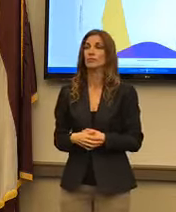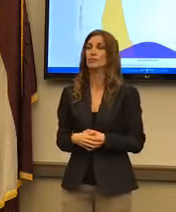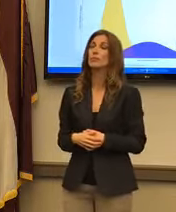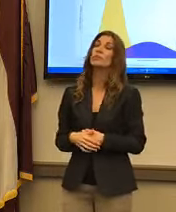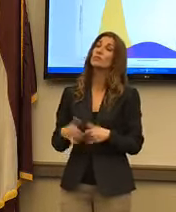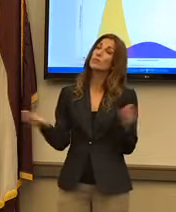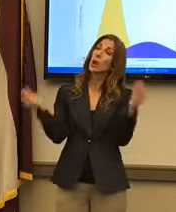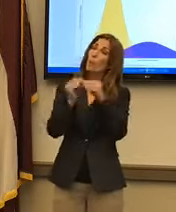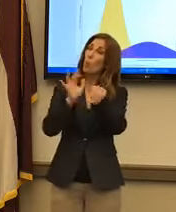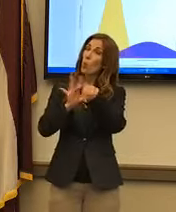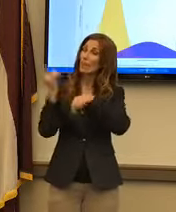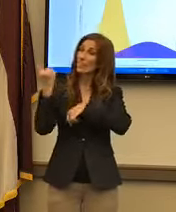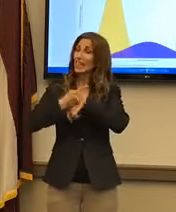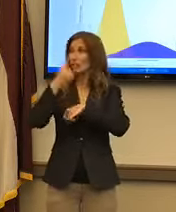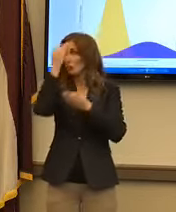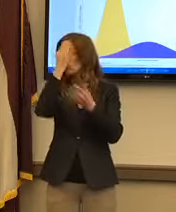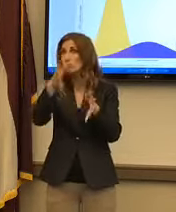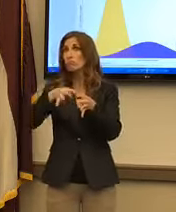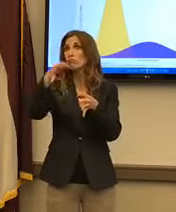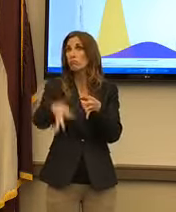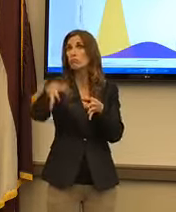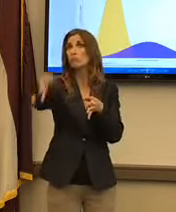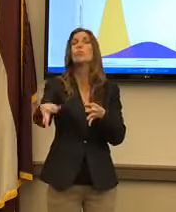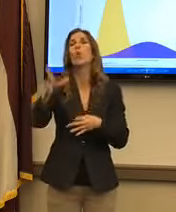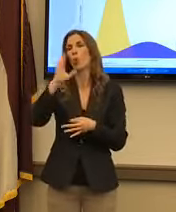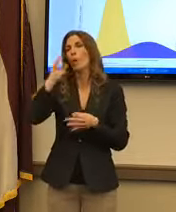become available I will keep you updated thank you and with that I'll turn it